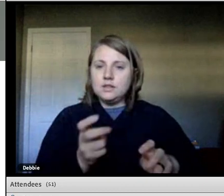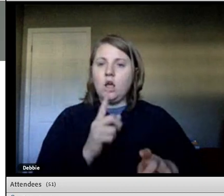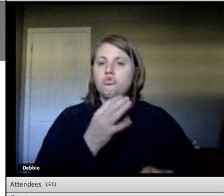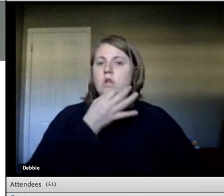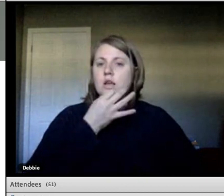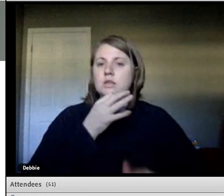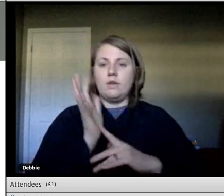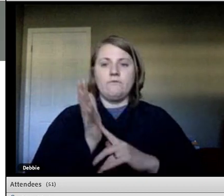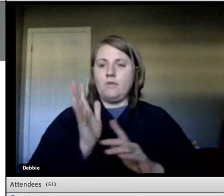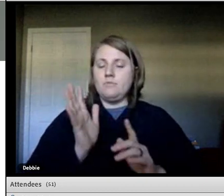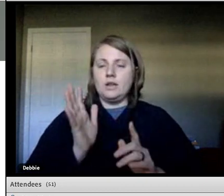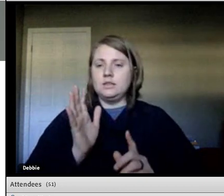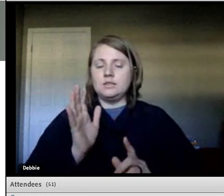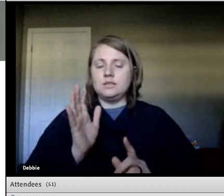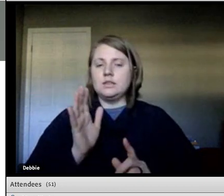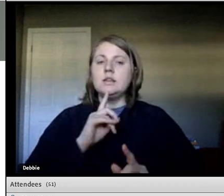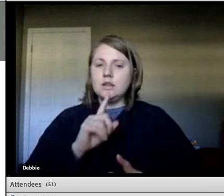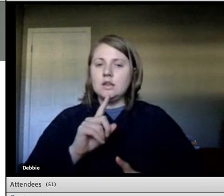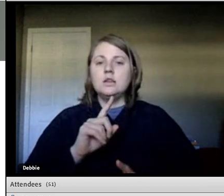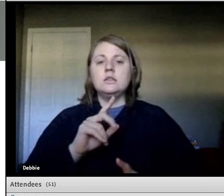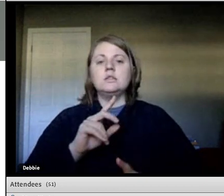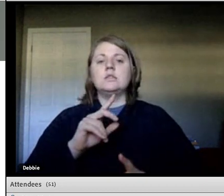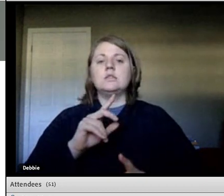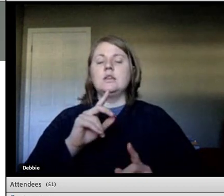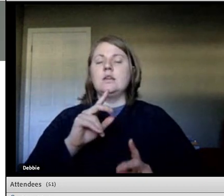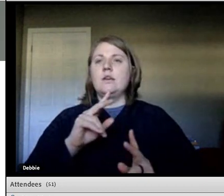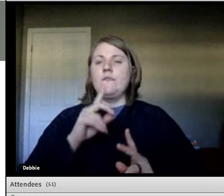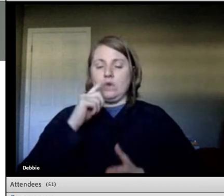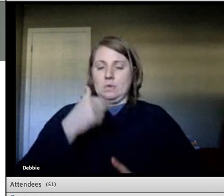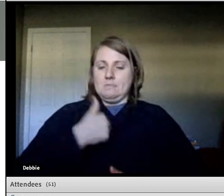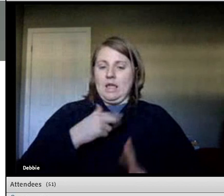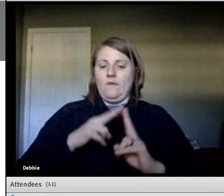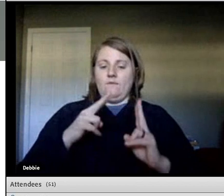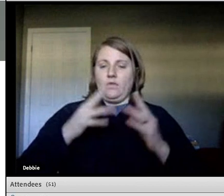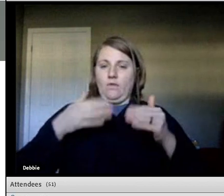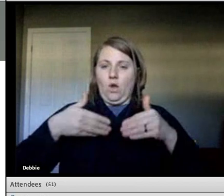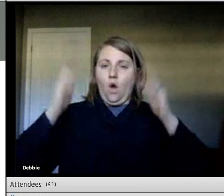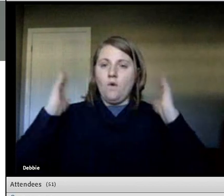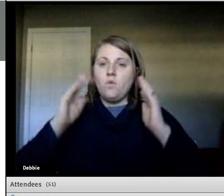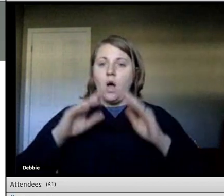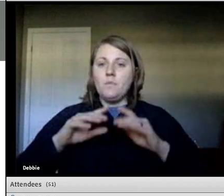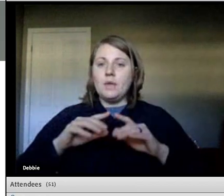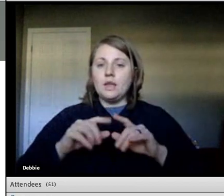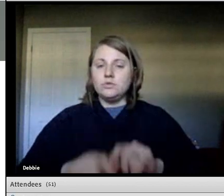To me, it was extremely overwhelming to open, and I'm a fairly comfortable techy,